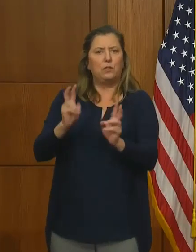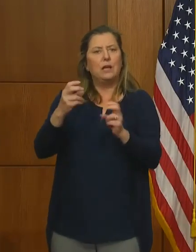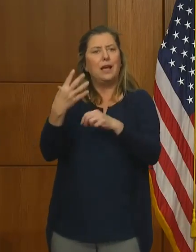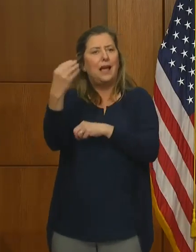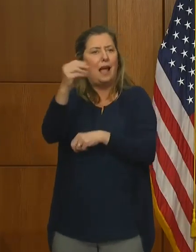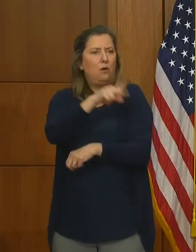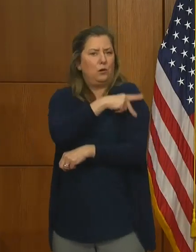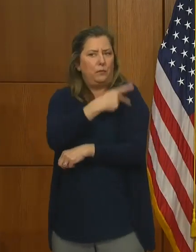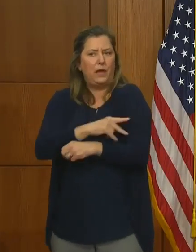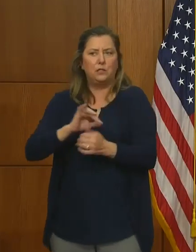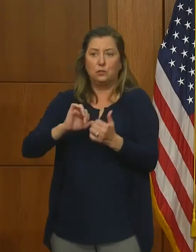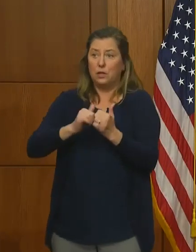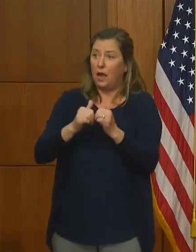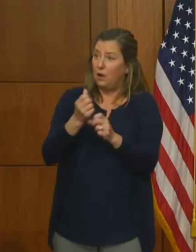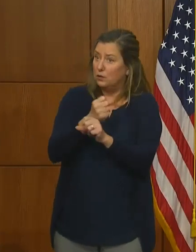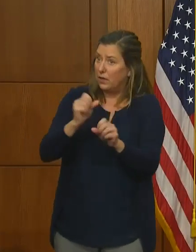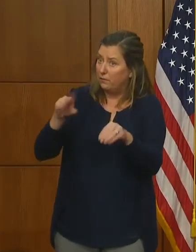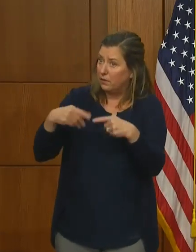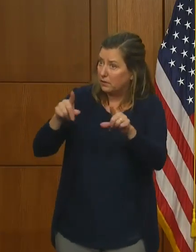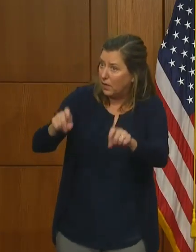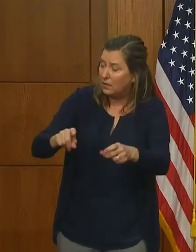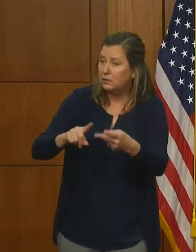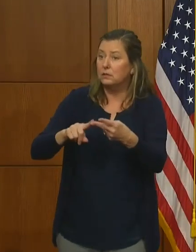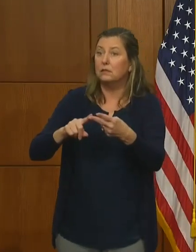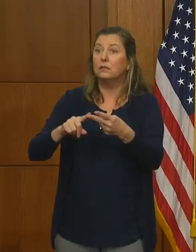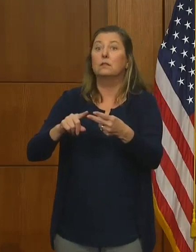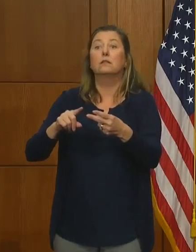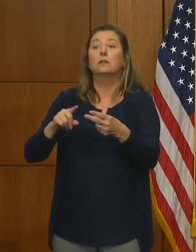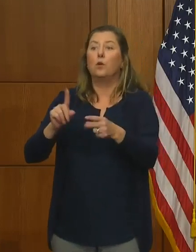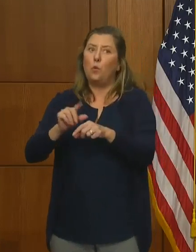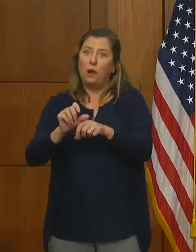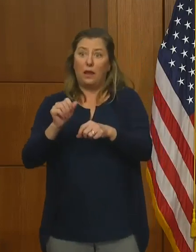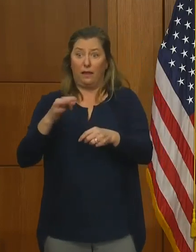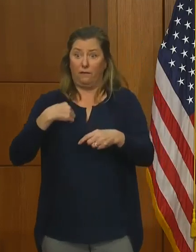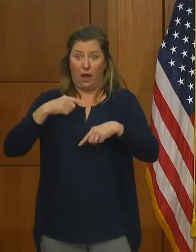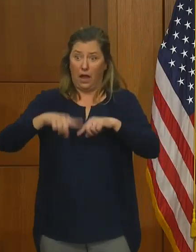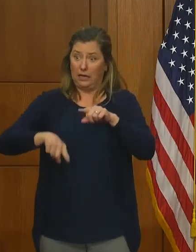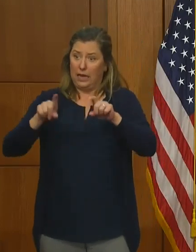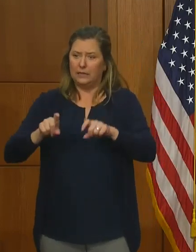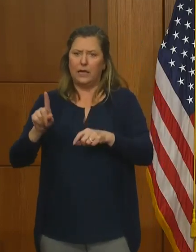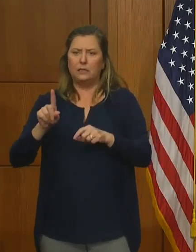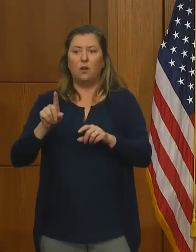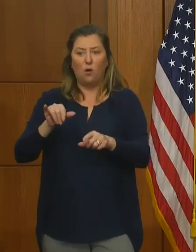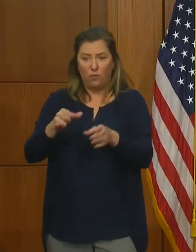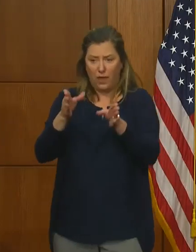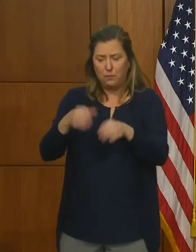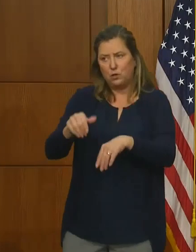TREAT COVID PATIENTS IN AN OUTPATIENT SETTING HAVE TO